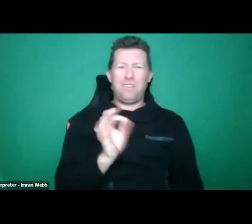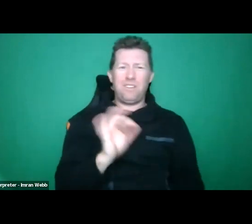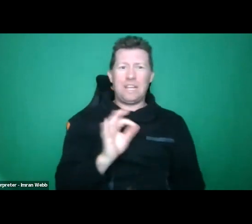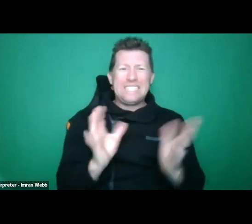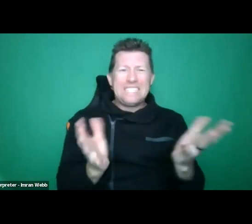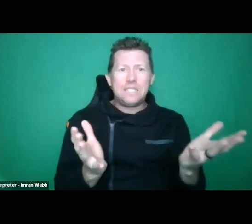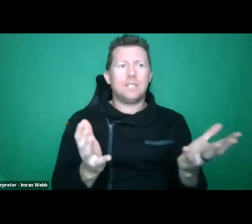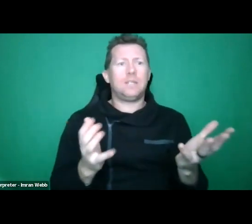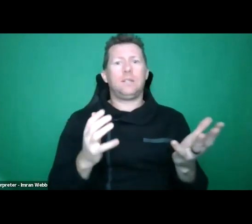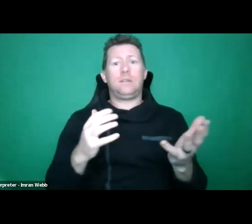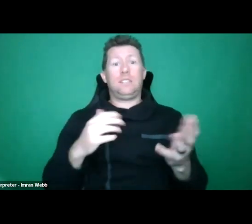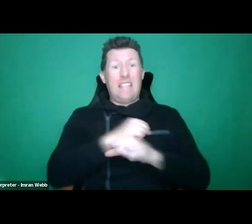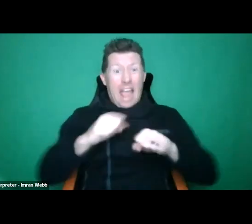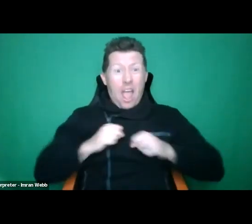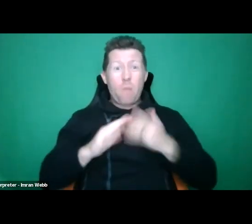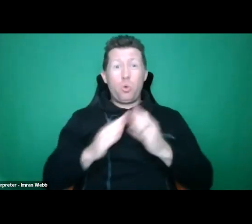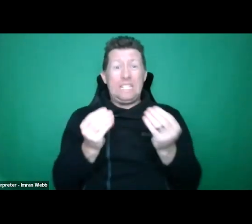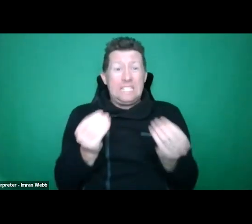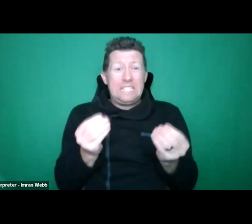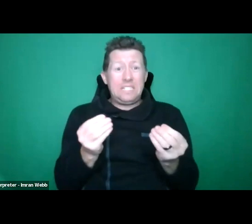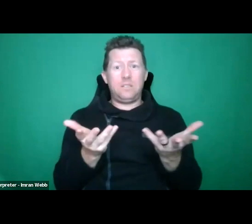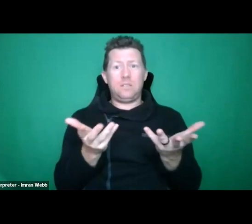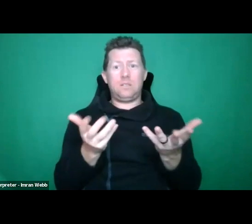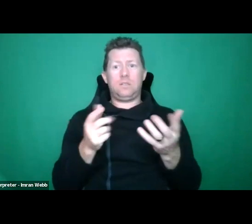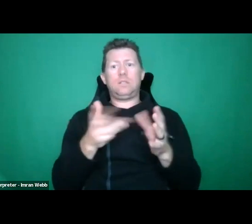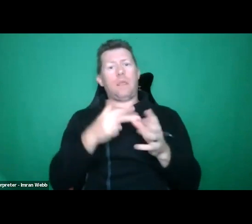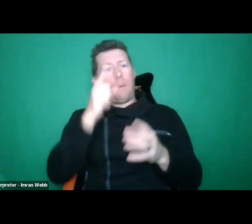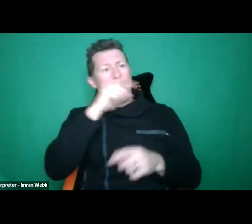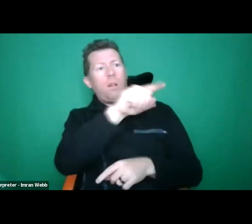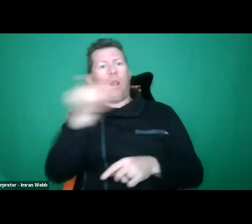Now that's how community and other people might experience other forms of discrimination.